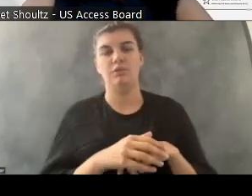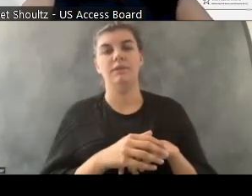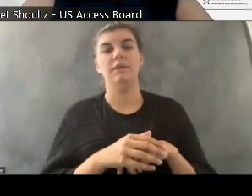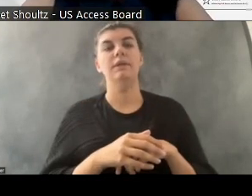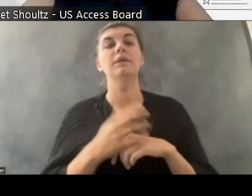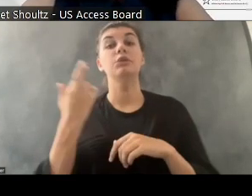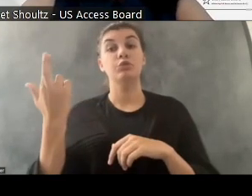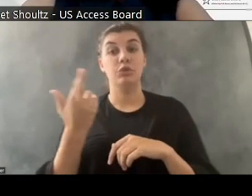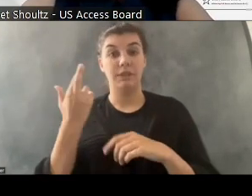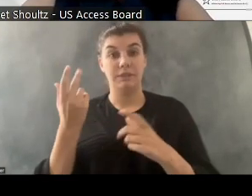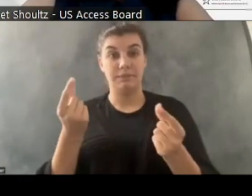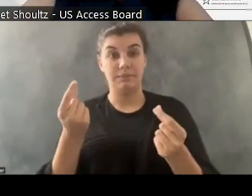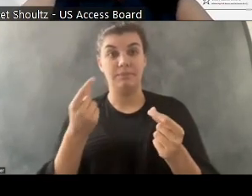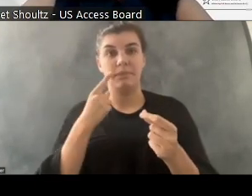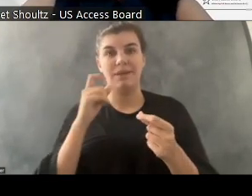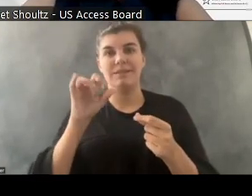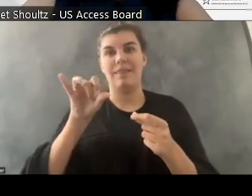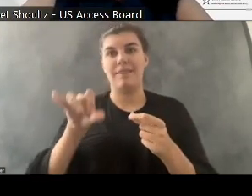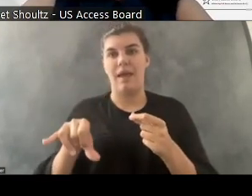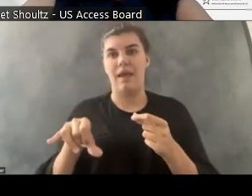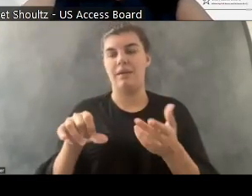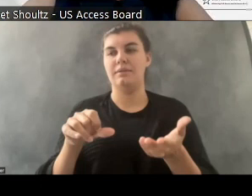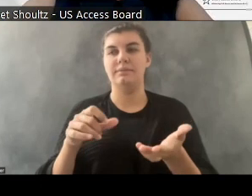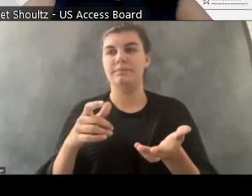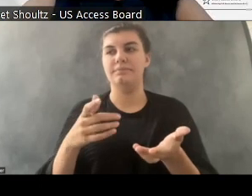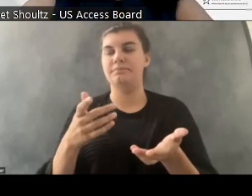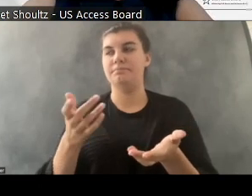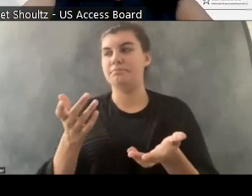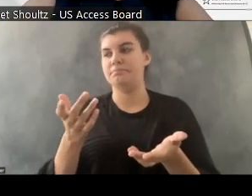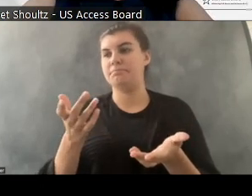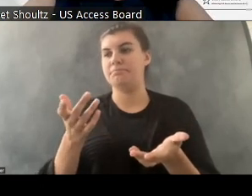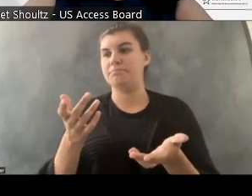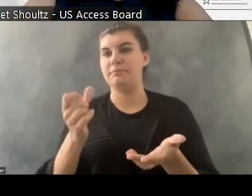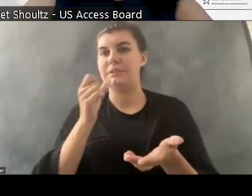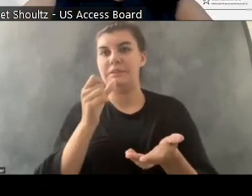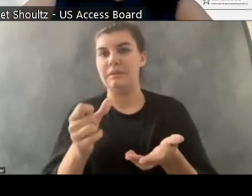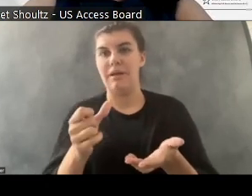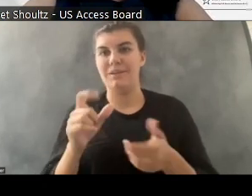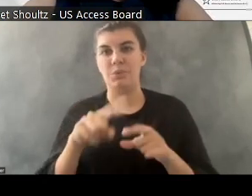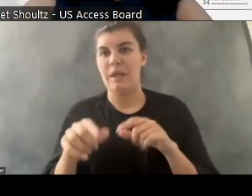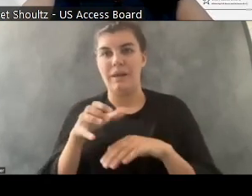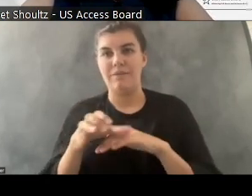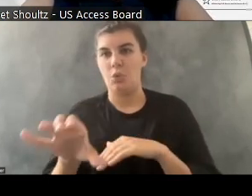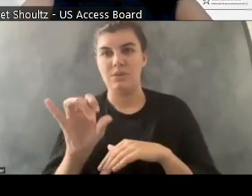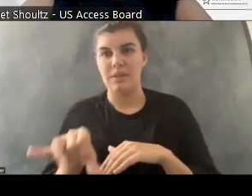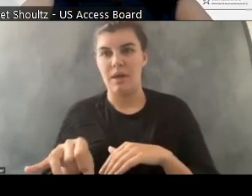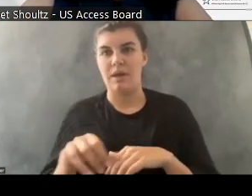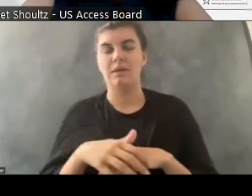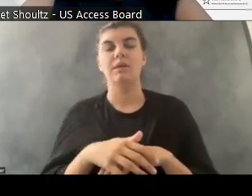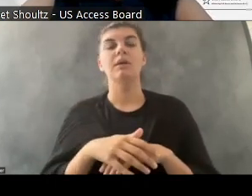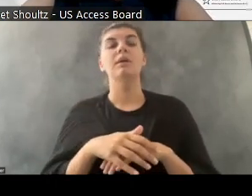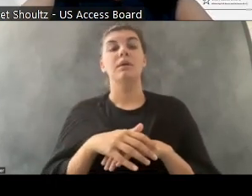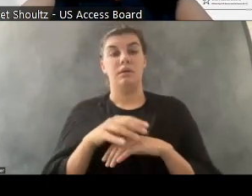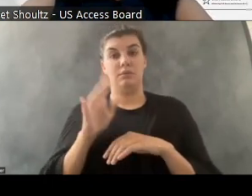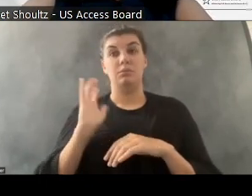and the reason is because advisory language is not, it's not enforceable. So it did provide